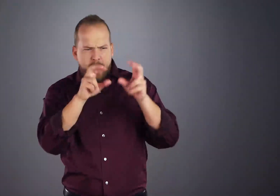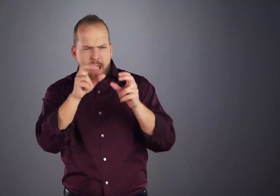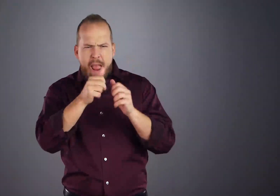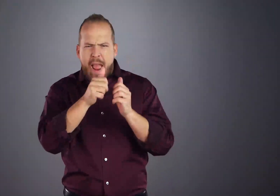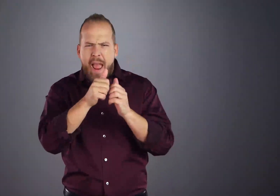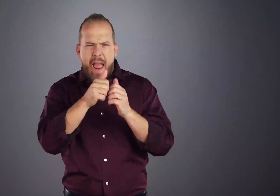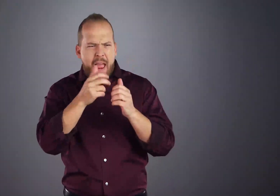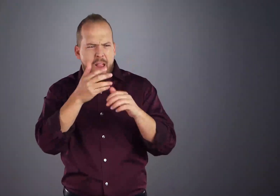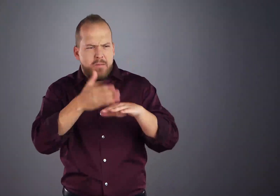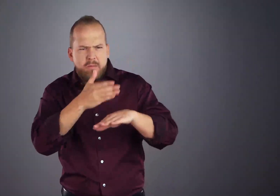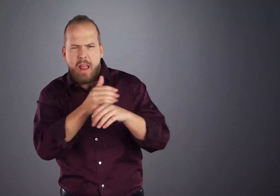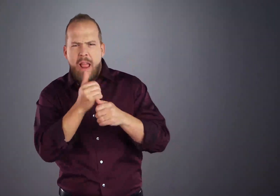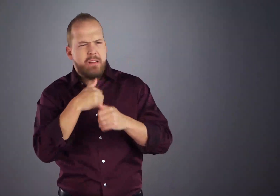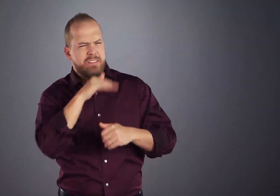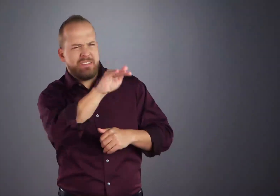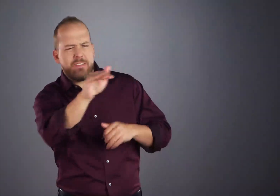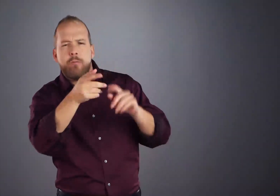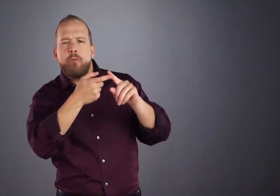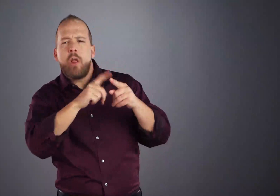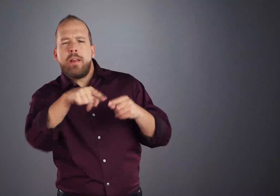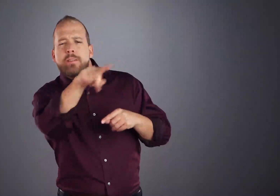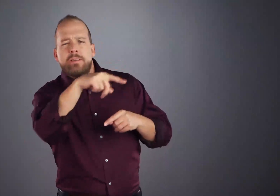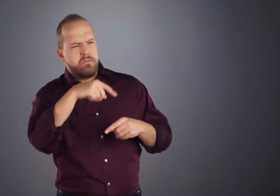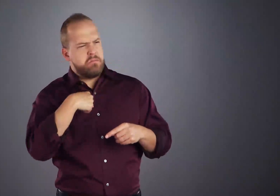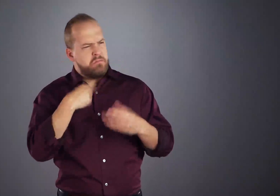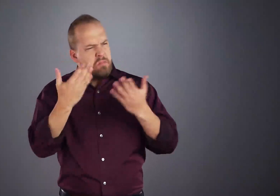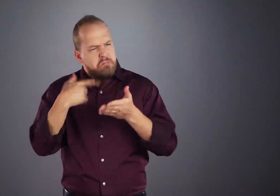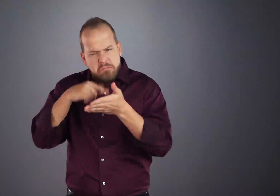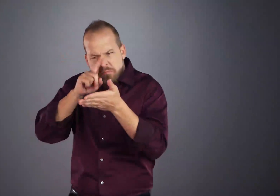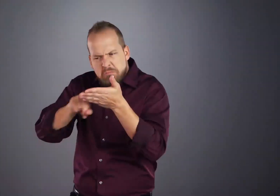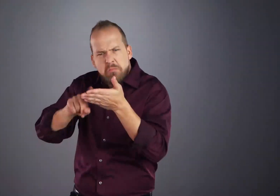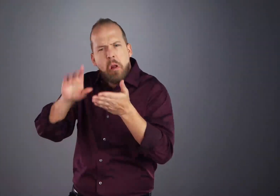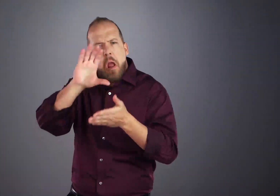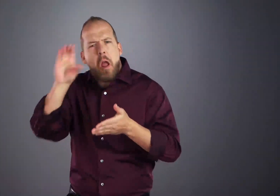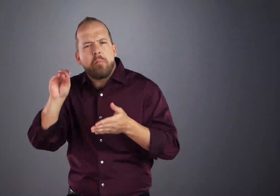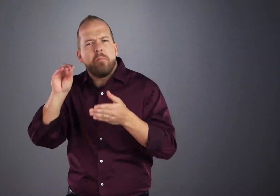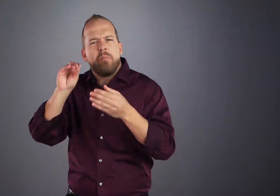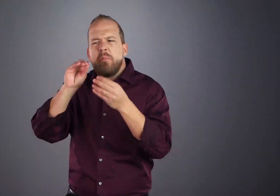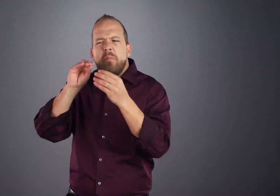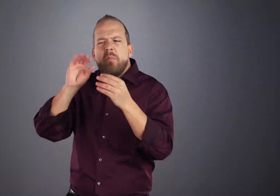and managements, but my wife and I decided to go anyway.